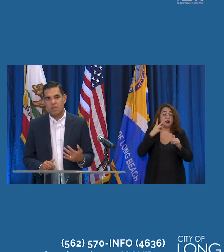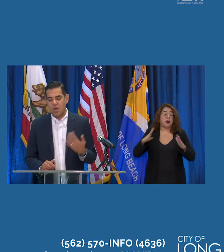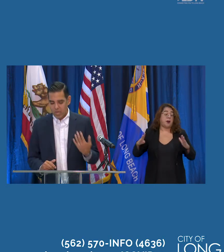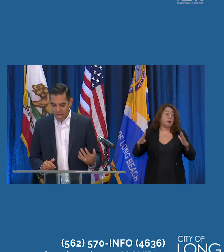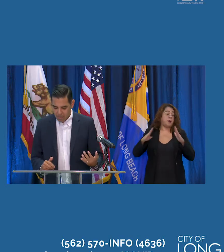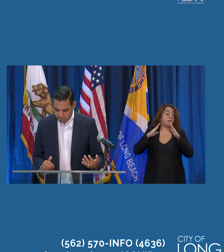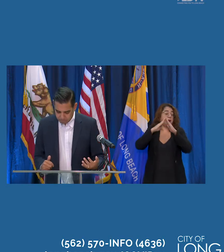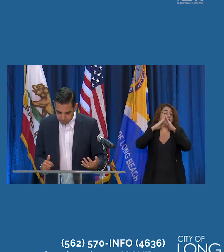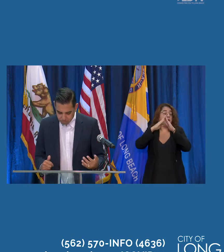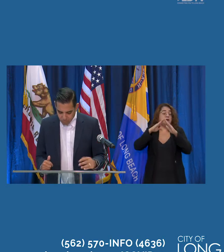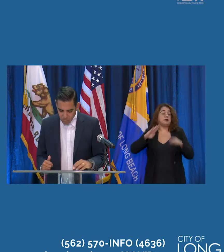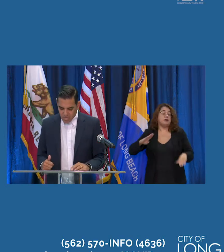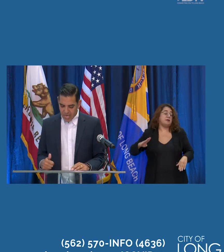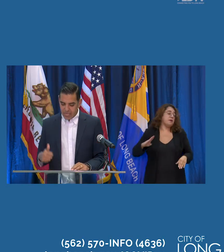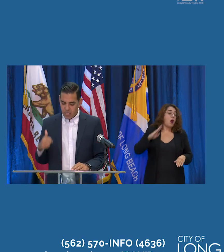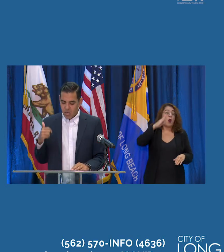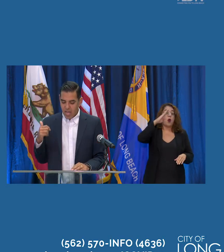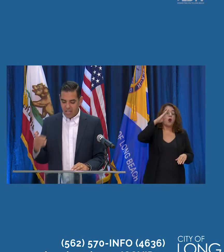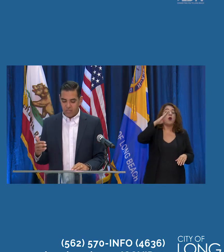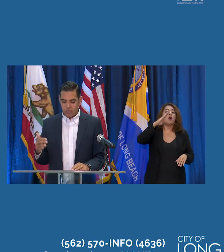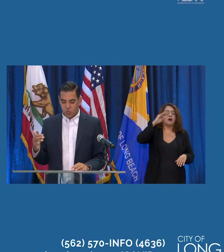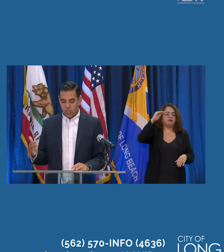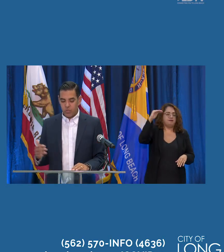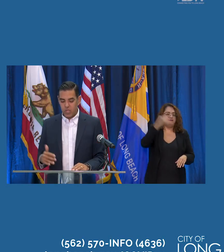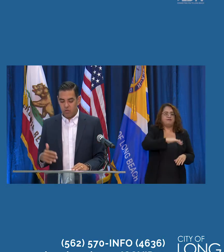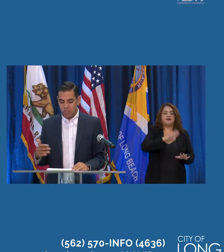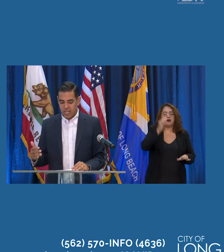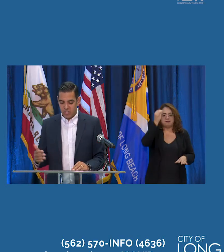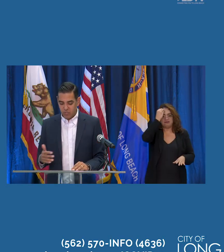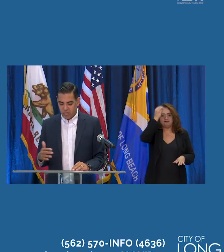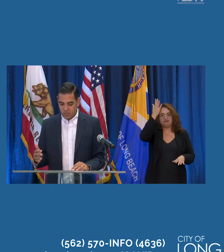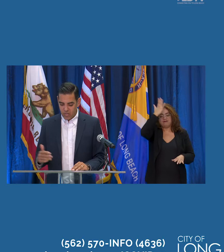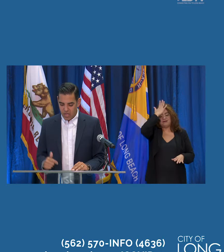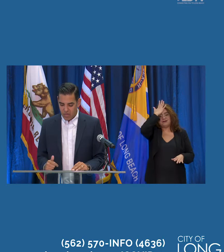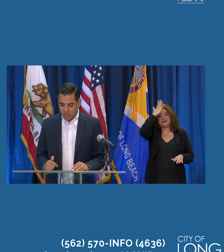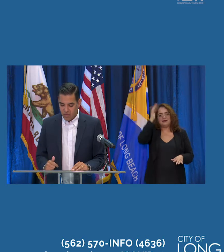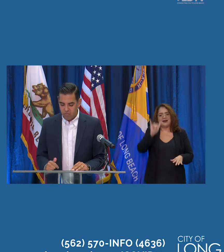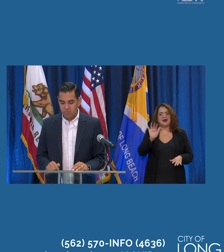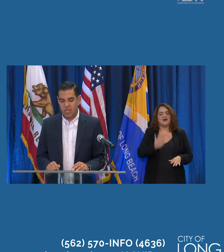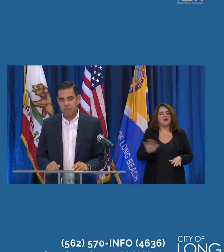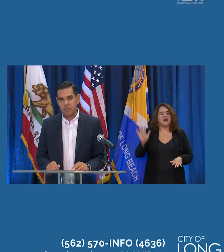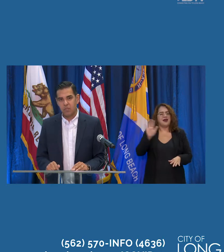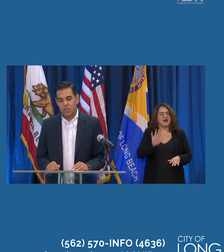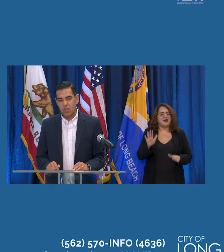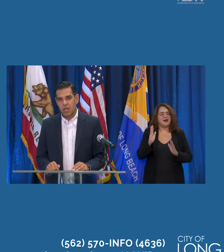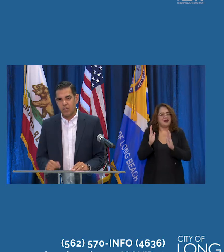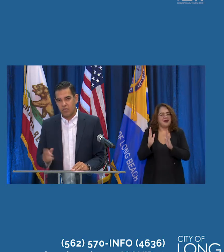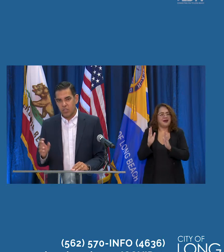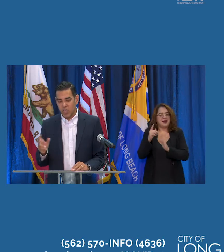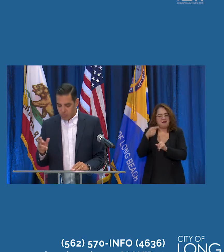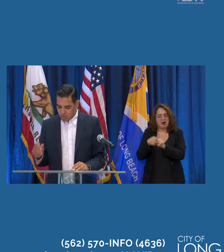that we had and as of course we know case rates sometimes, adjustments